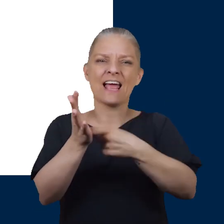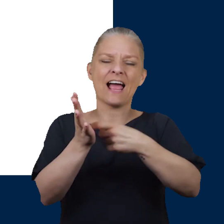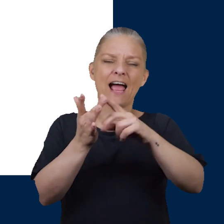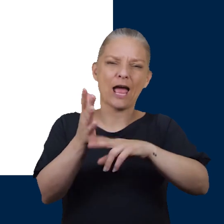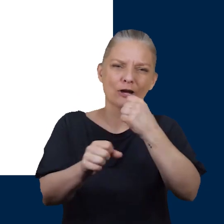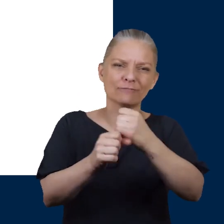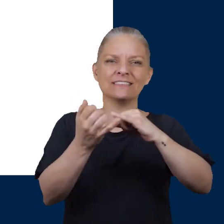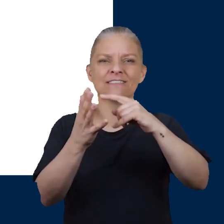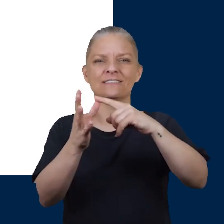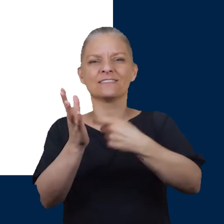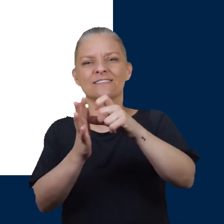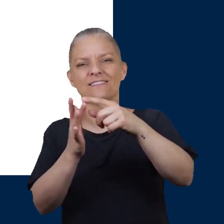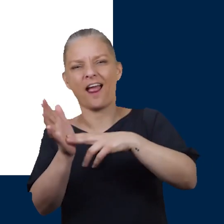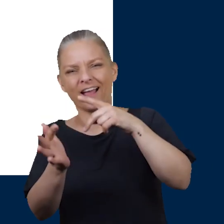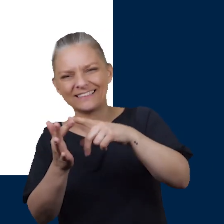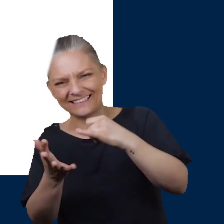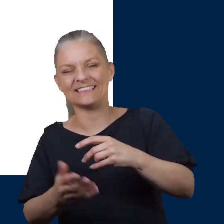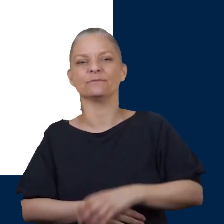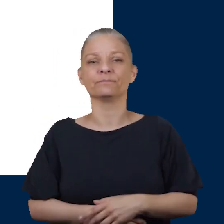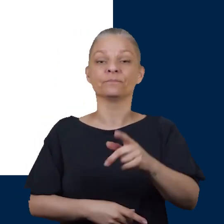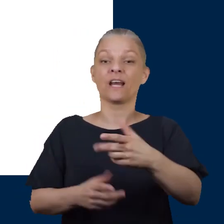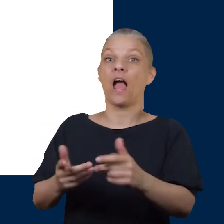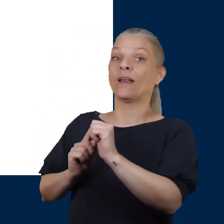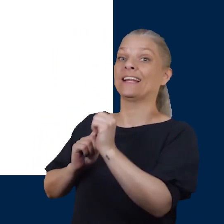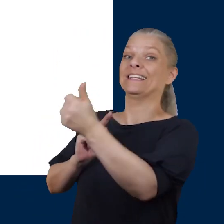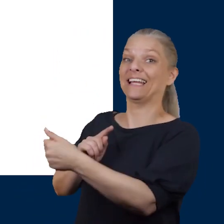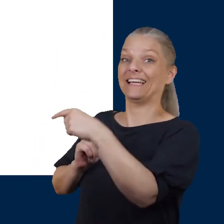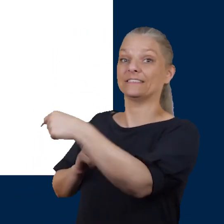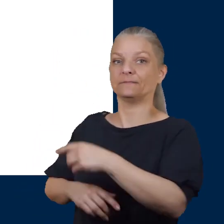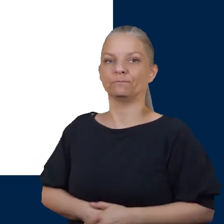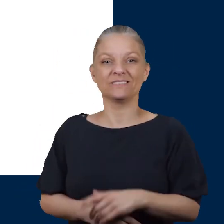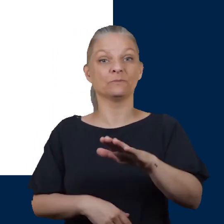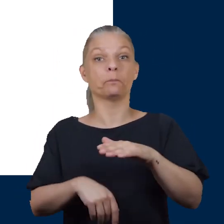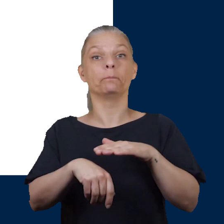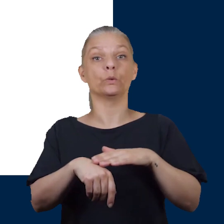Next to the pink section and similar in size is a blue section which is milk and dairy foods.